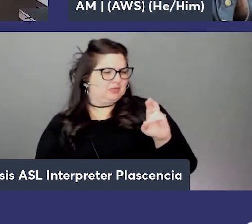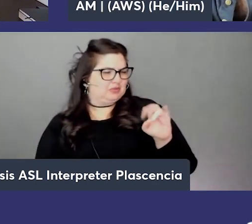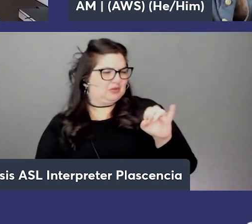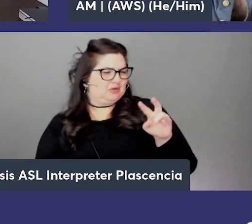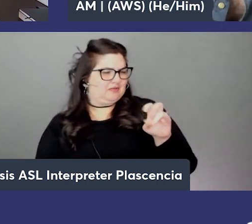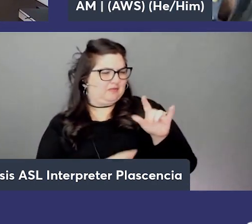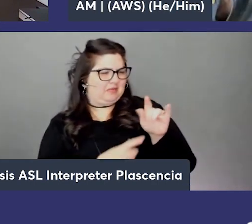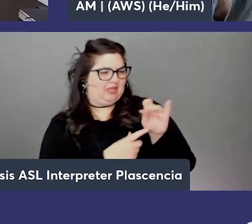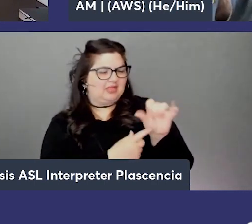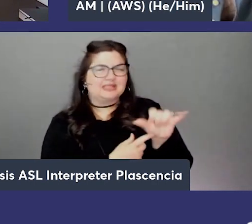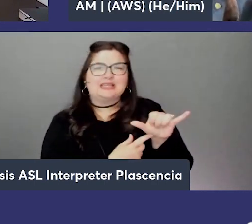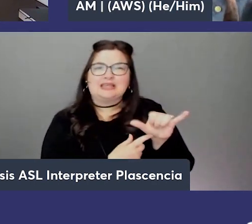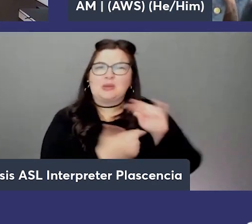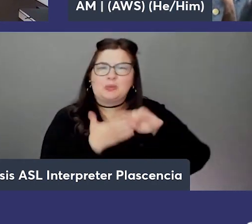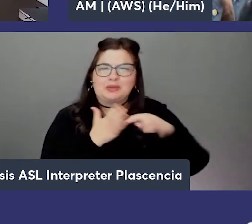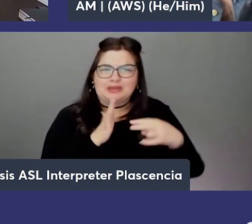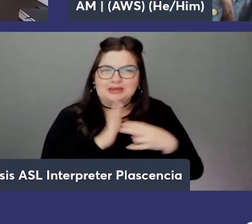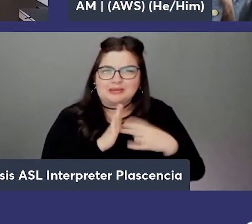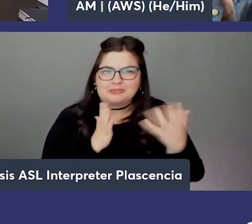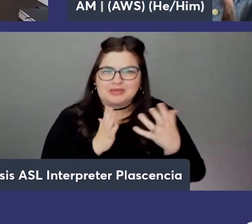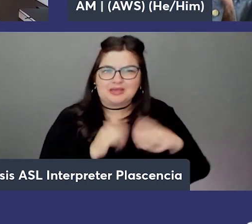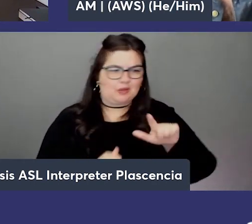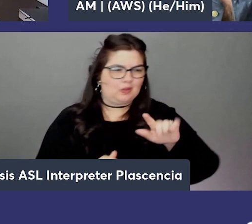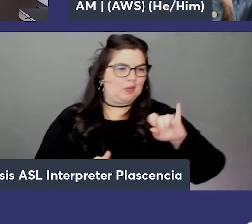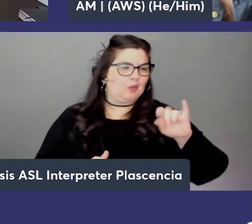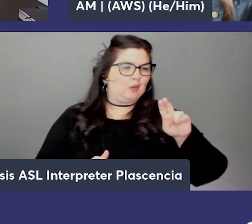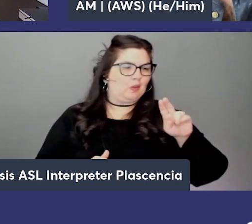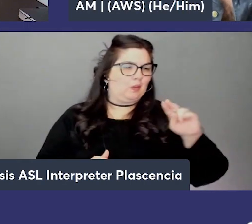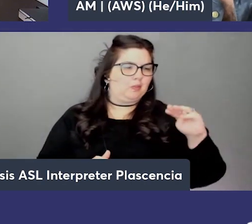And why is it important for builders to focus on observability?